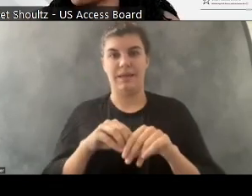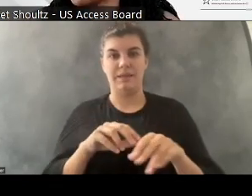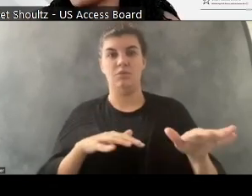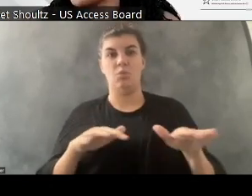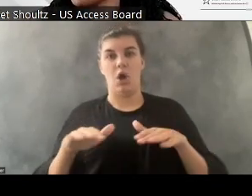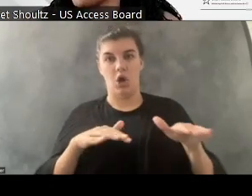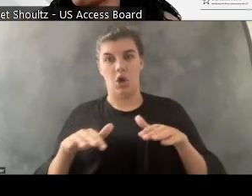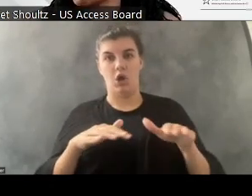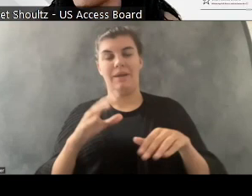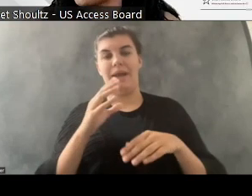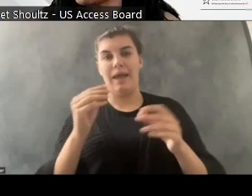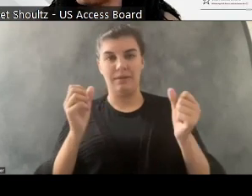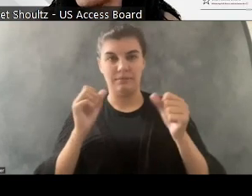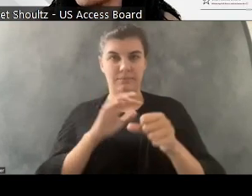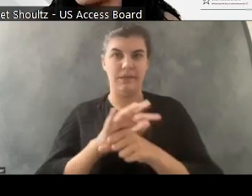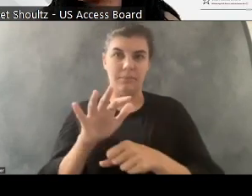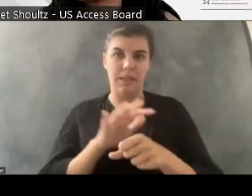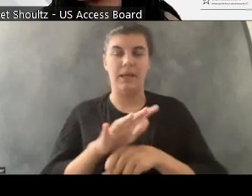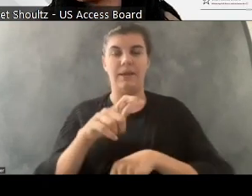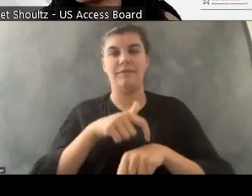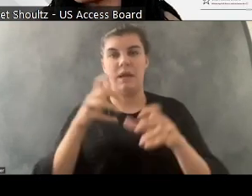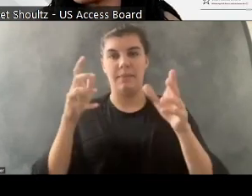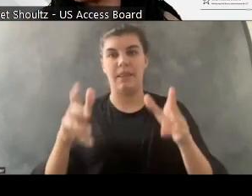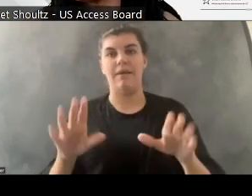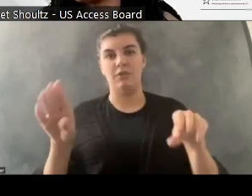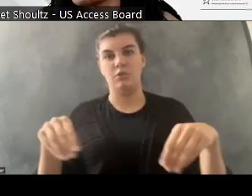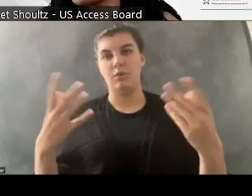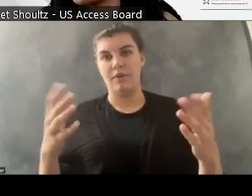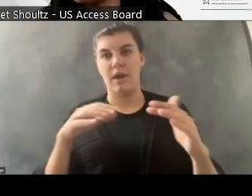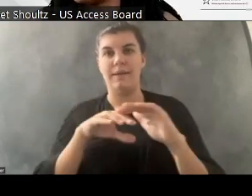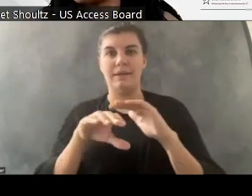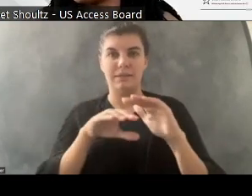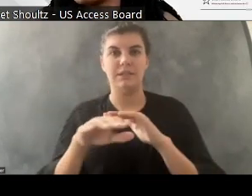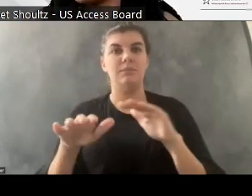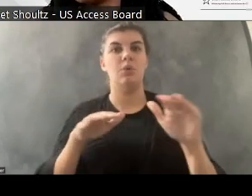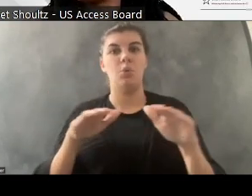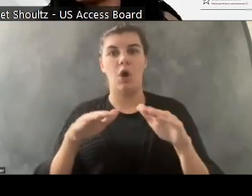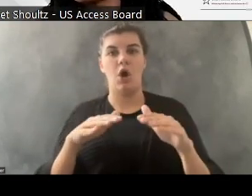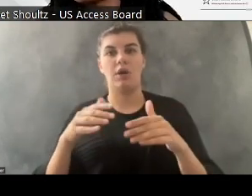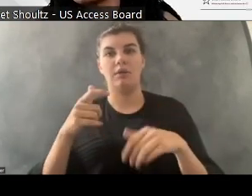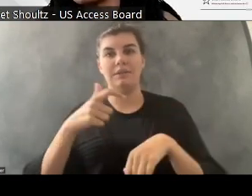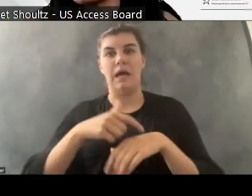there is sufficient time remaining to provide an accessible walk interval before the beginning